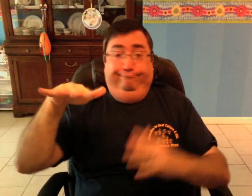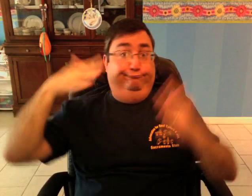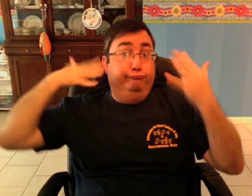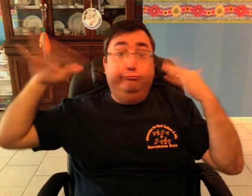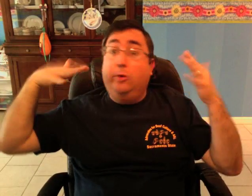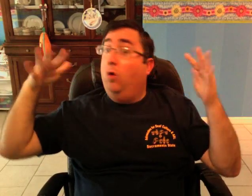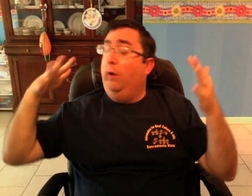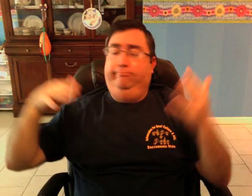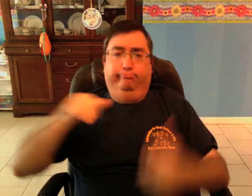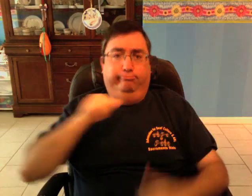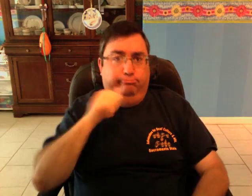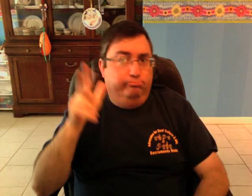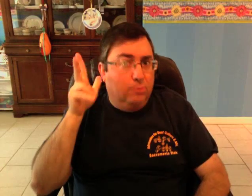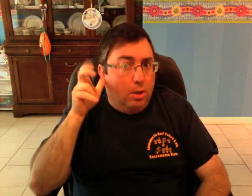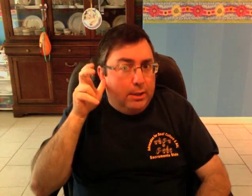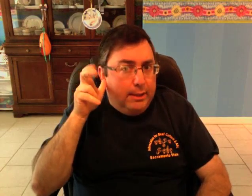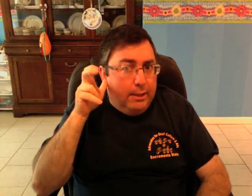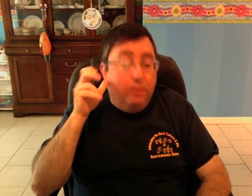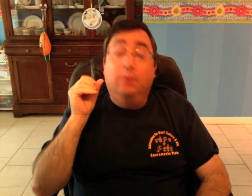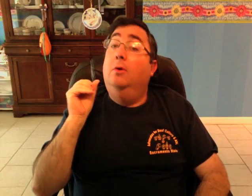be unable to hear due to noisy backgrounds